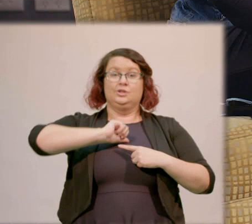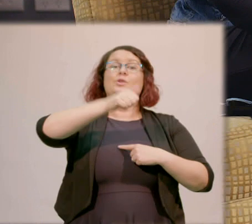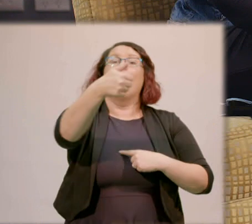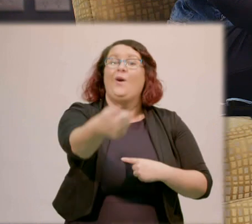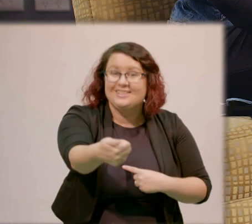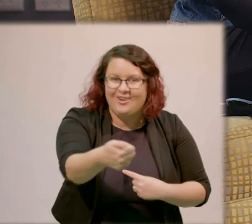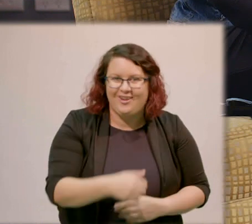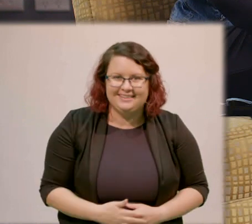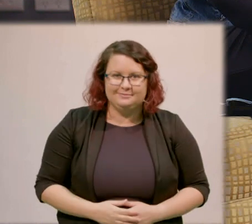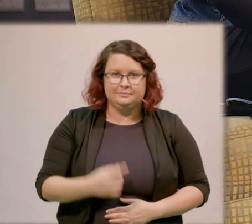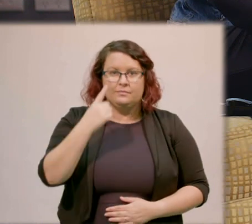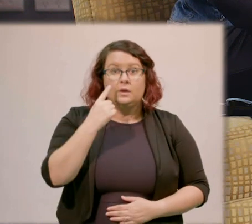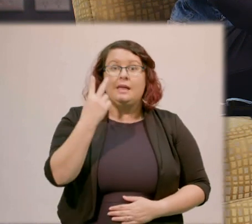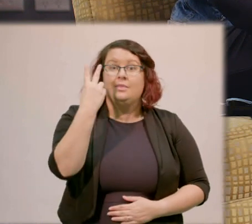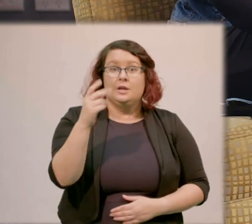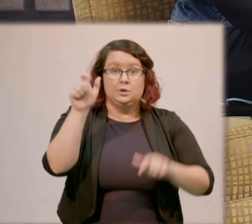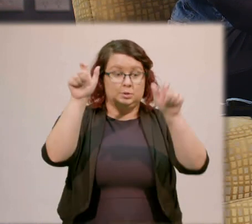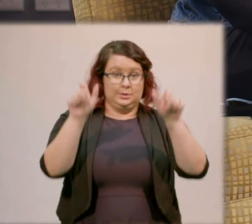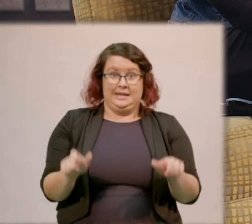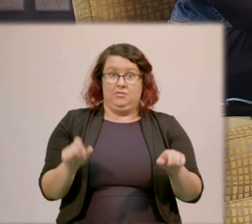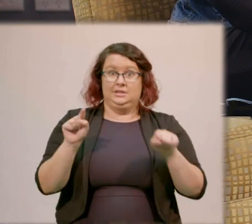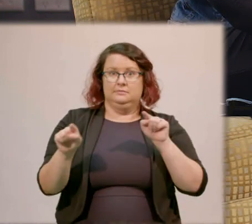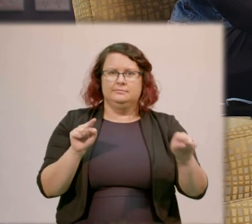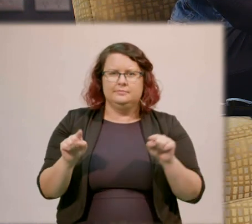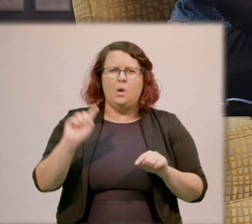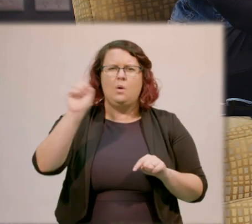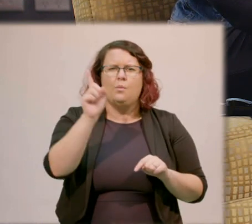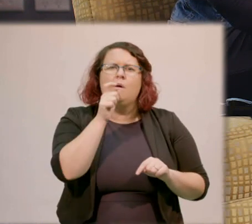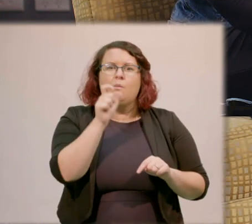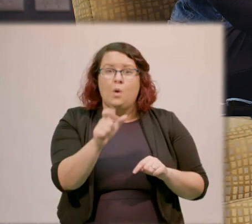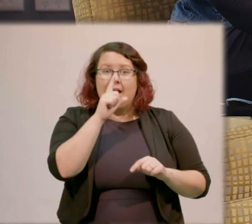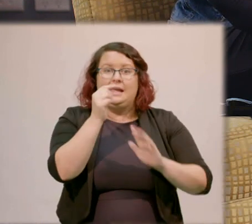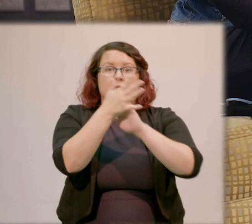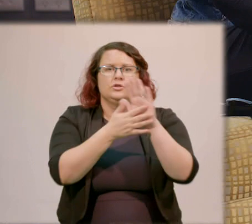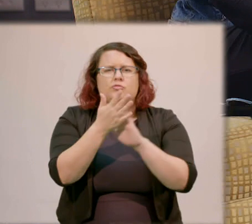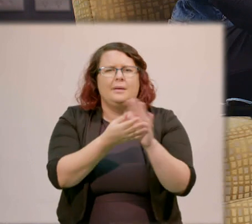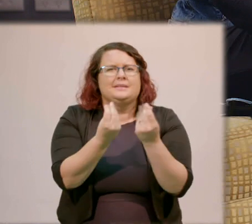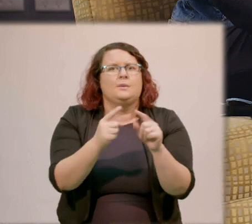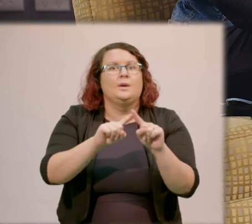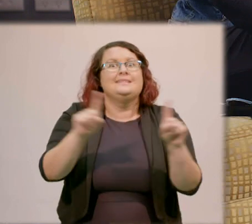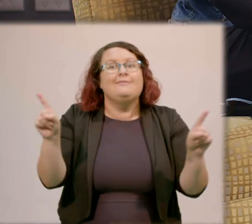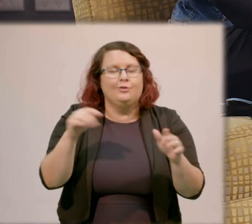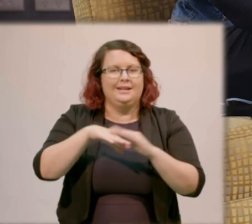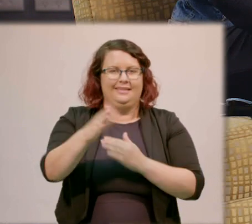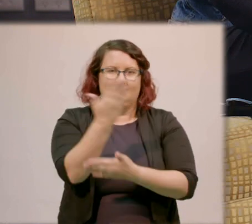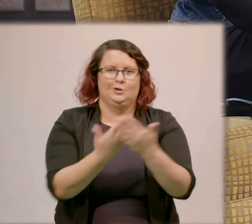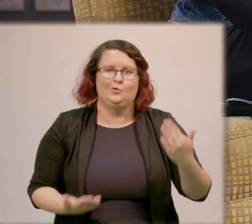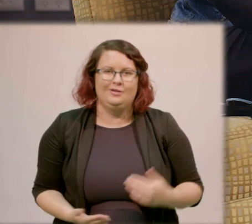Think about the two characters we have looked at today. Think of antonyms that could be used to describe another character in both stories.